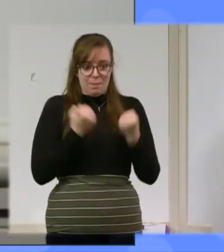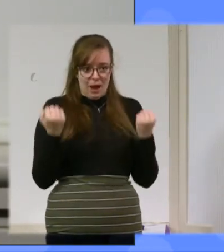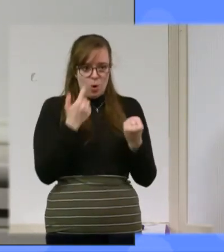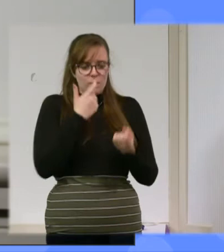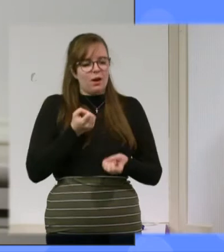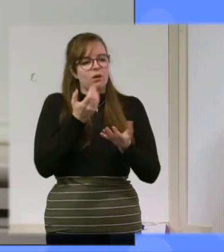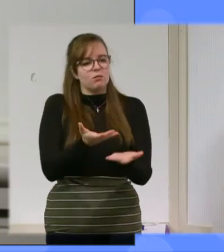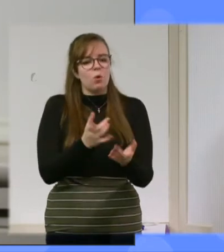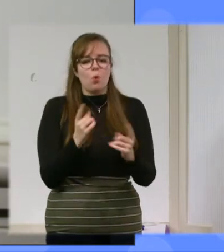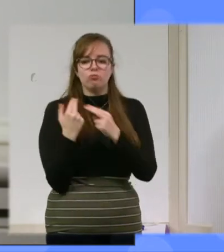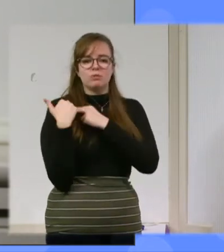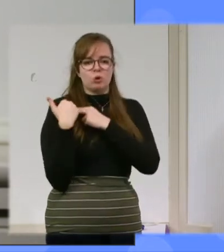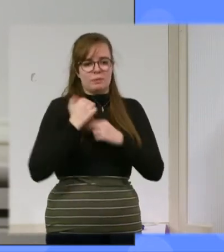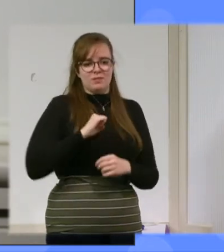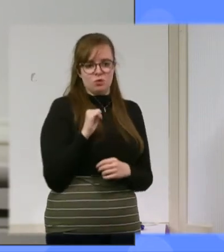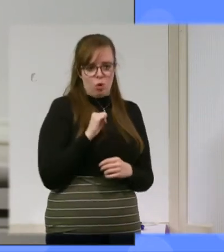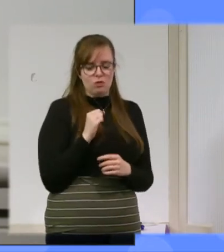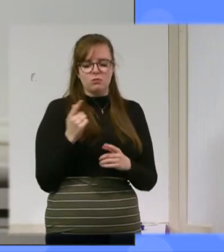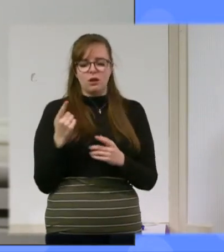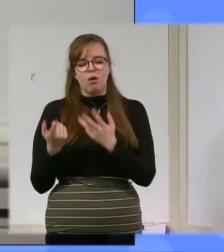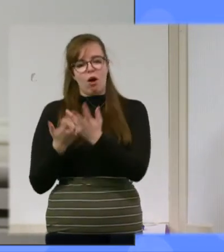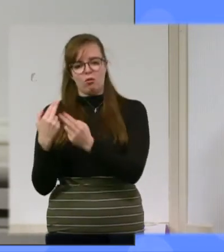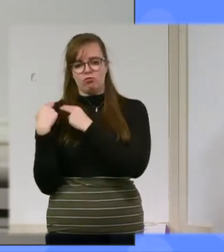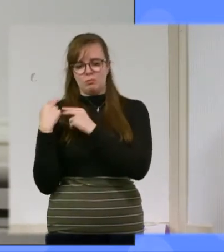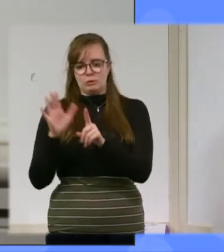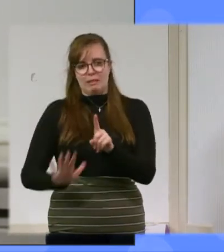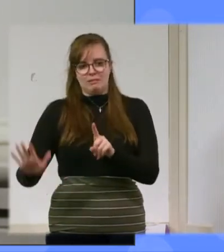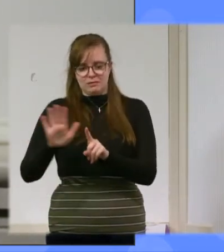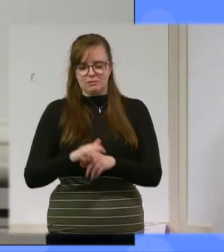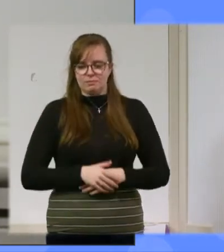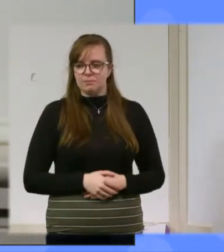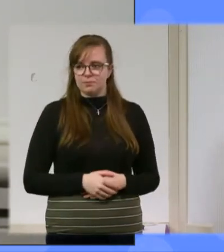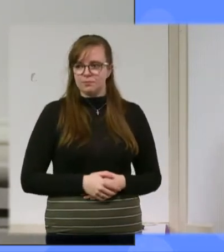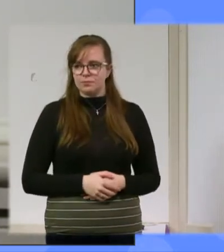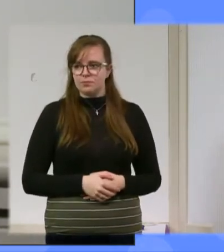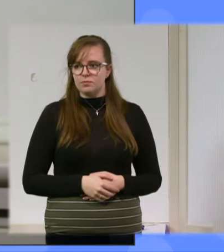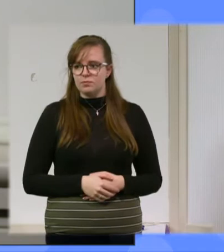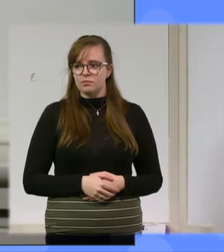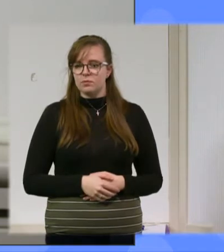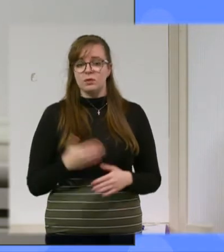responsibilities elsewhere since we were just collaborated 20 years of the